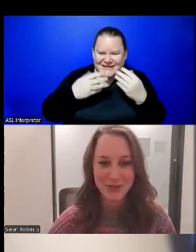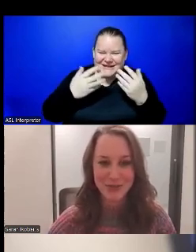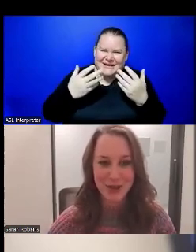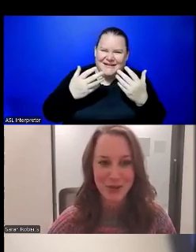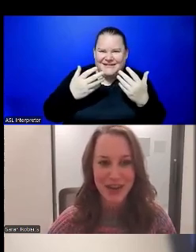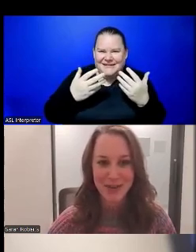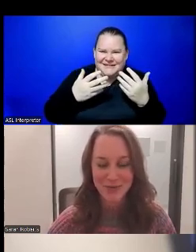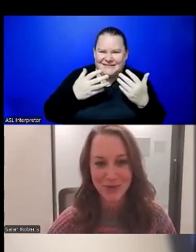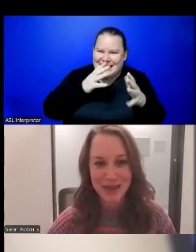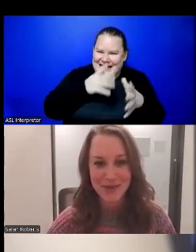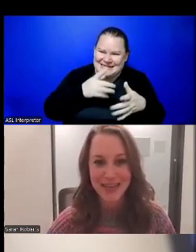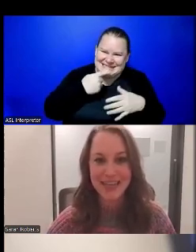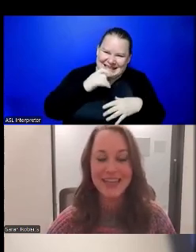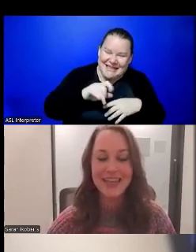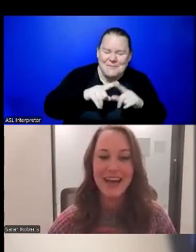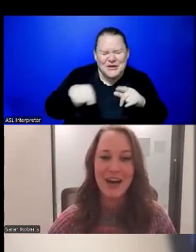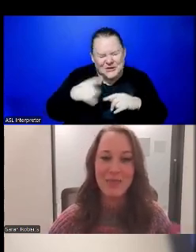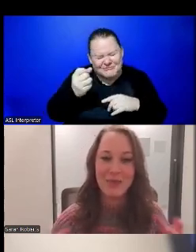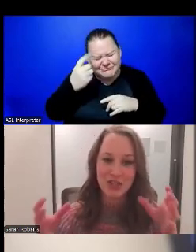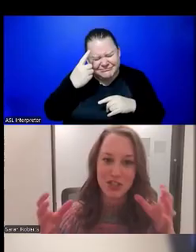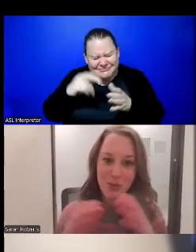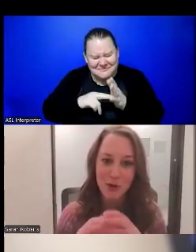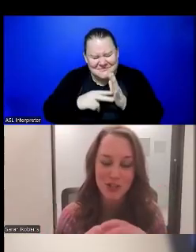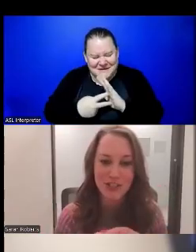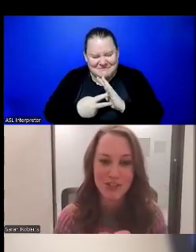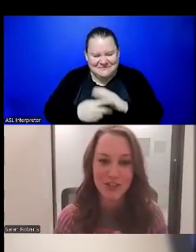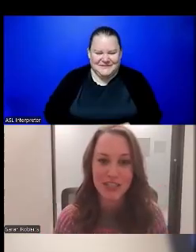you all know kind of what I mean, but just the portions are